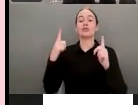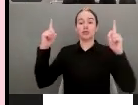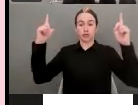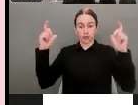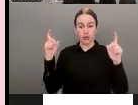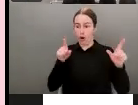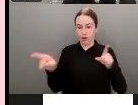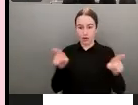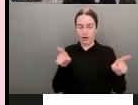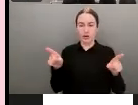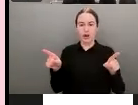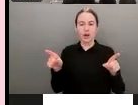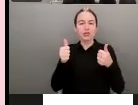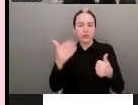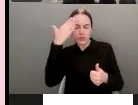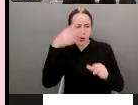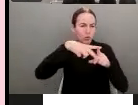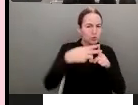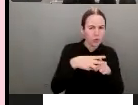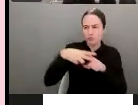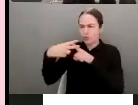well the tool works.